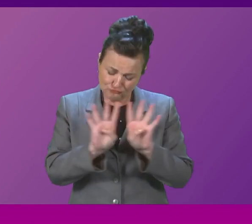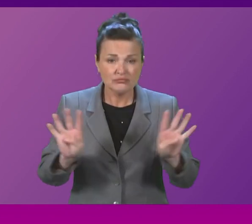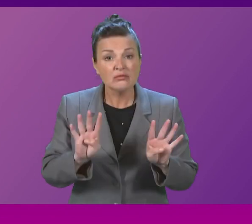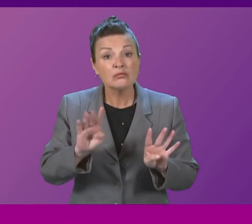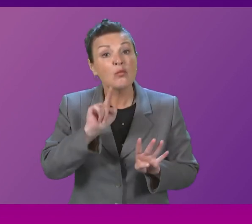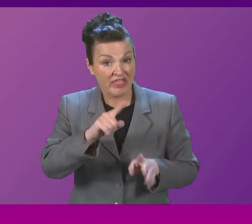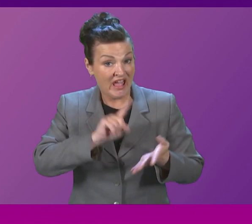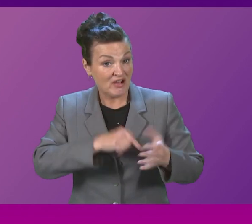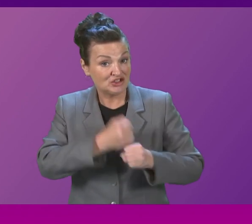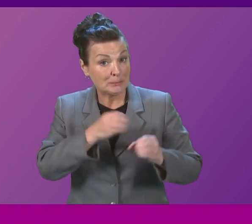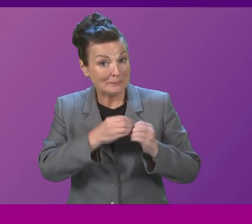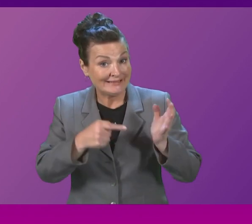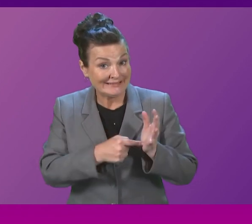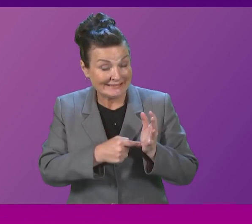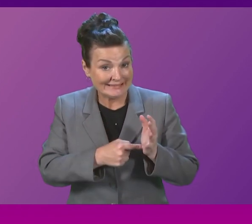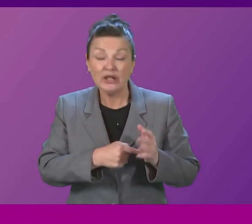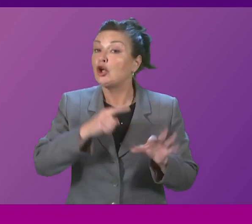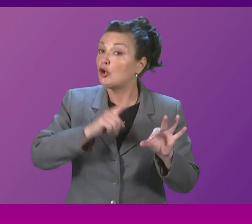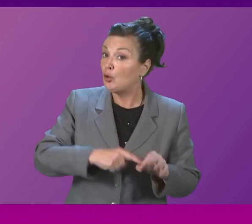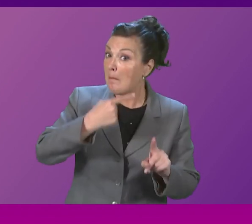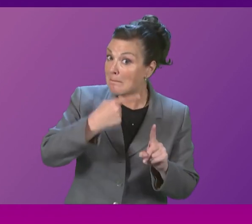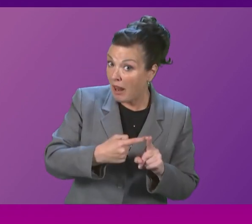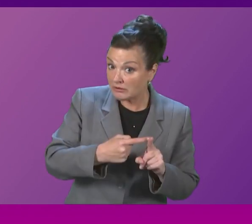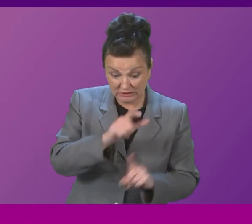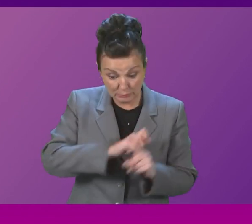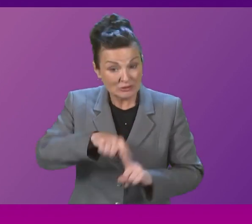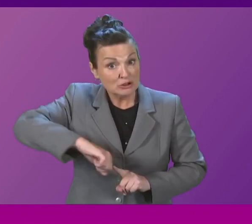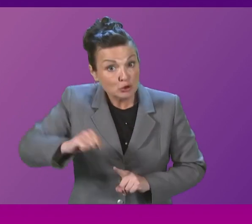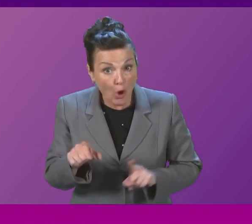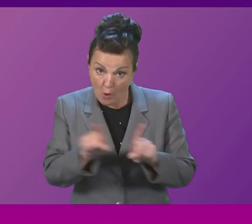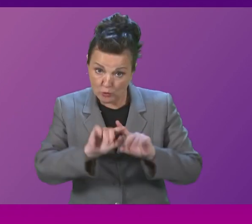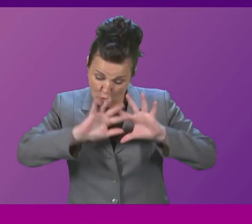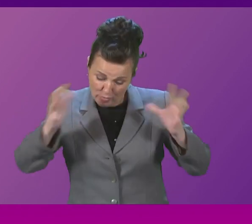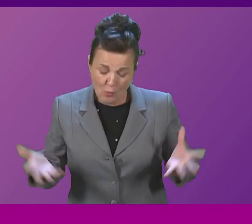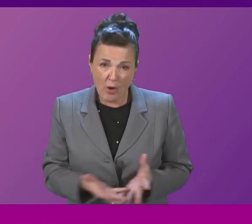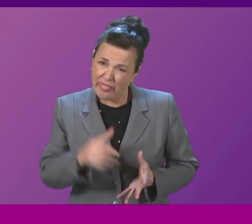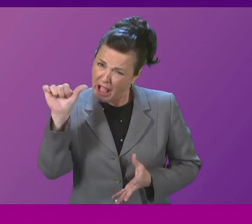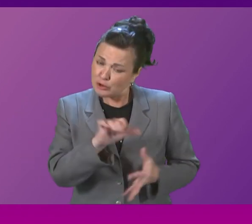in Scotland, in the United Kingdom, in Europe and right across the world. I hope that that will unite all of us.